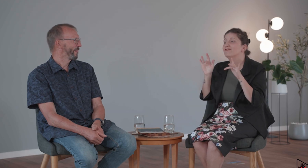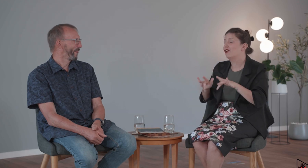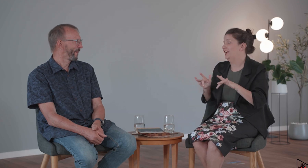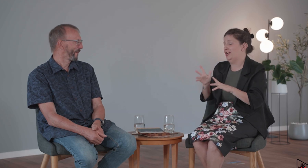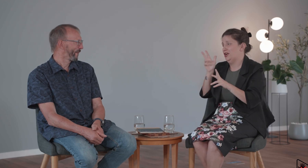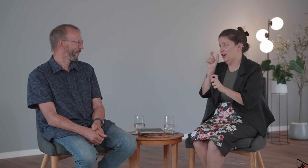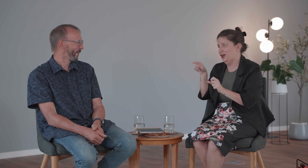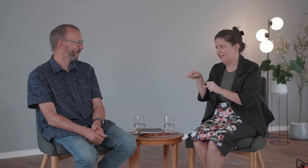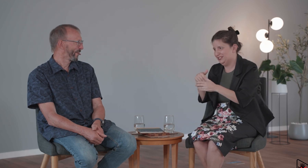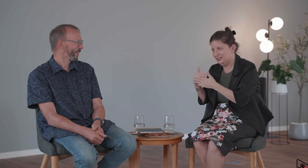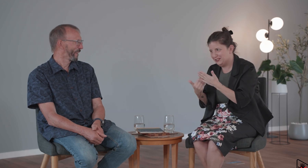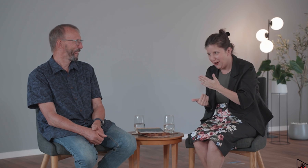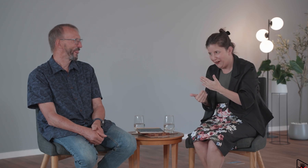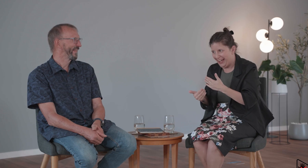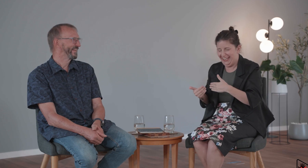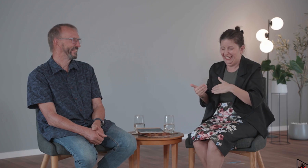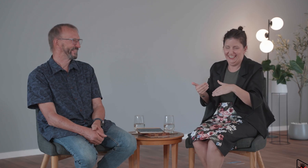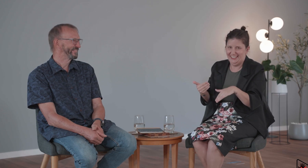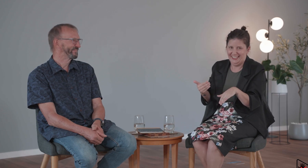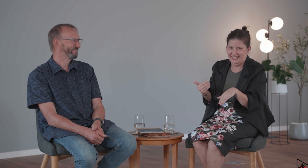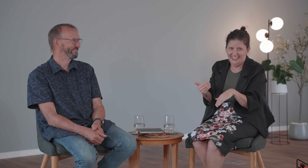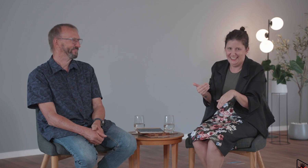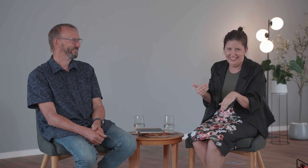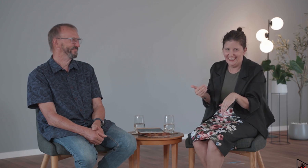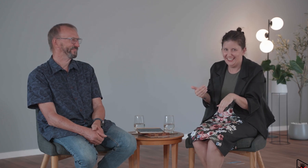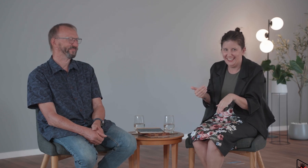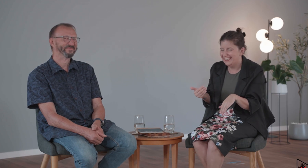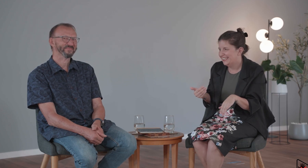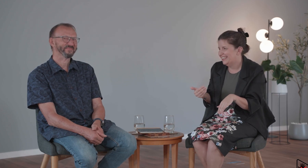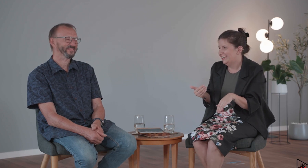I hadn't actually heard that story before today!